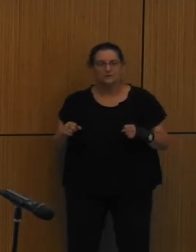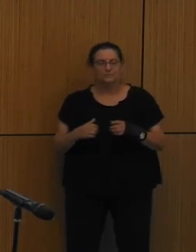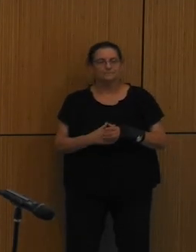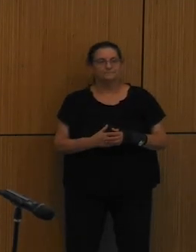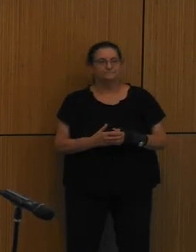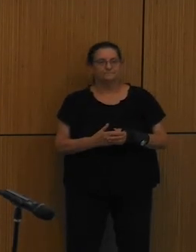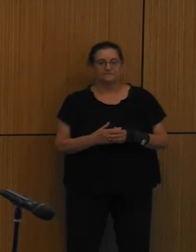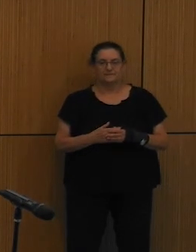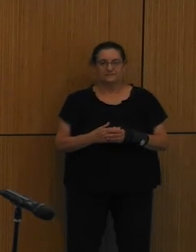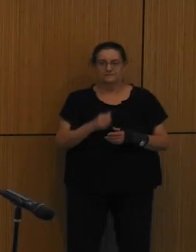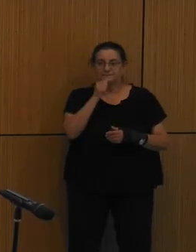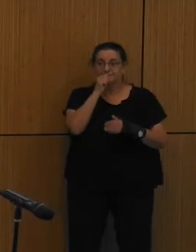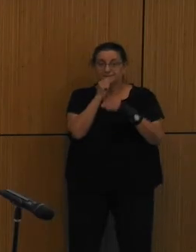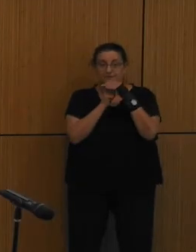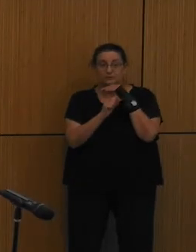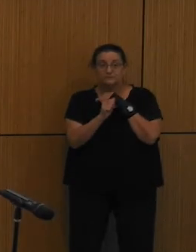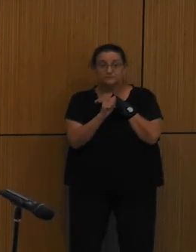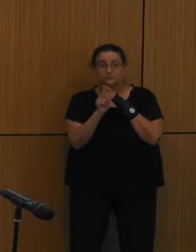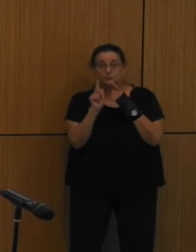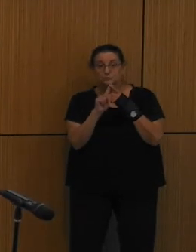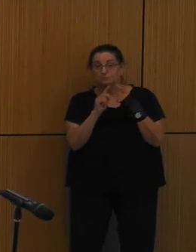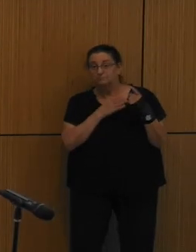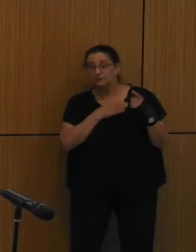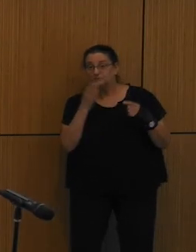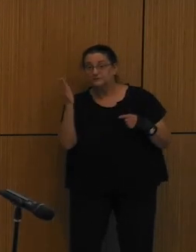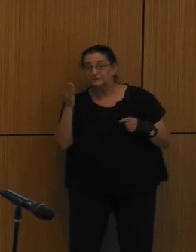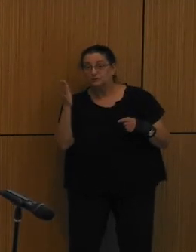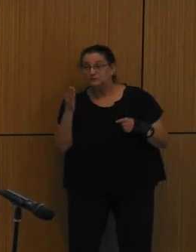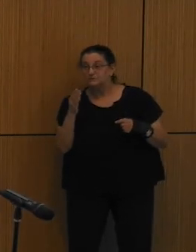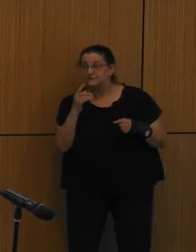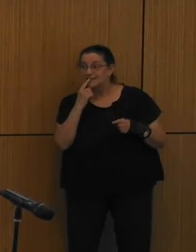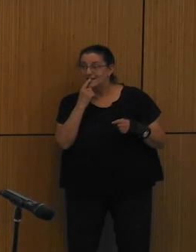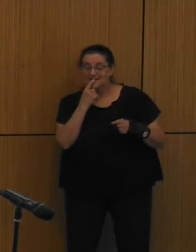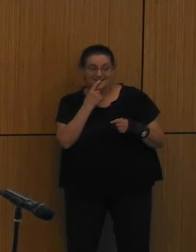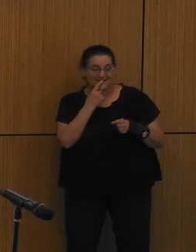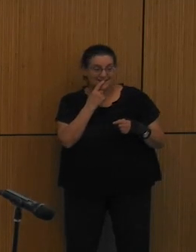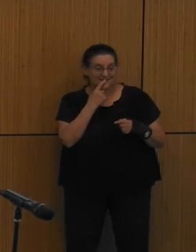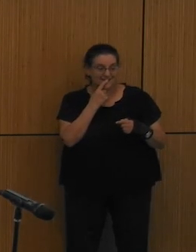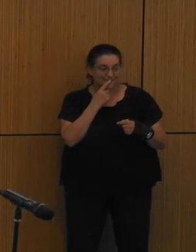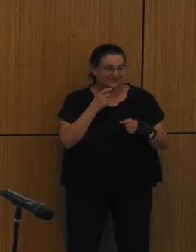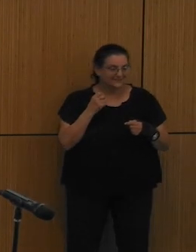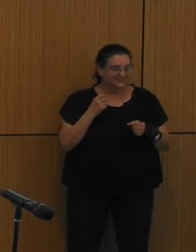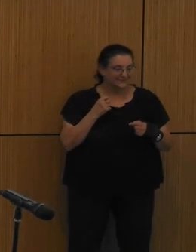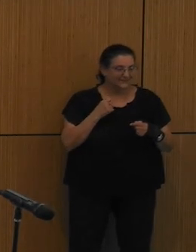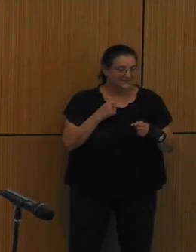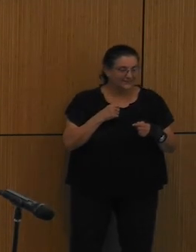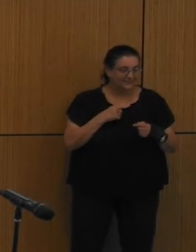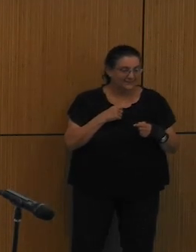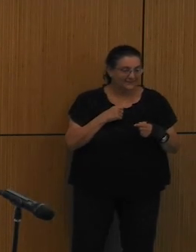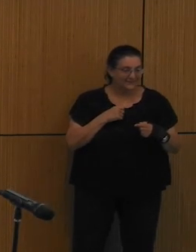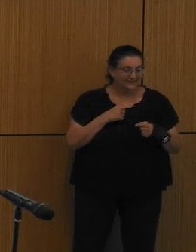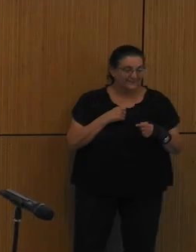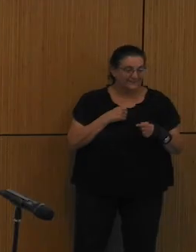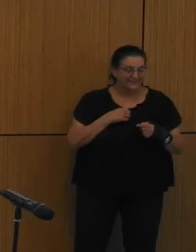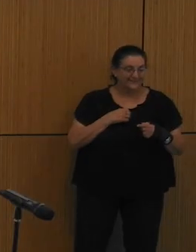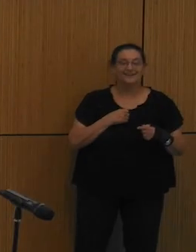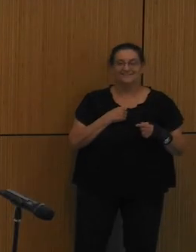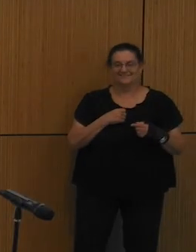is there a secret? Maybe once we go to. Oh, look at that. Magical. Okay, wonderful.